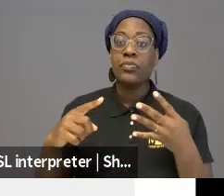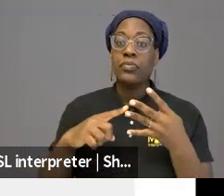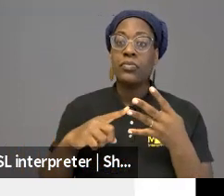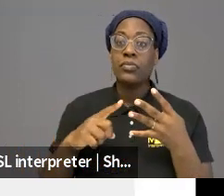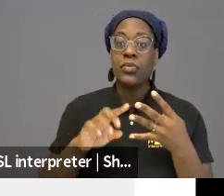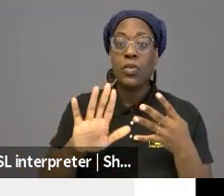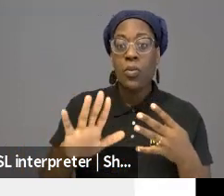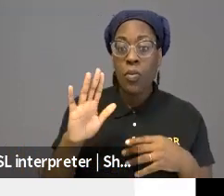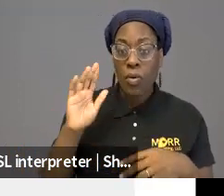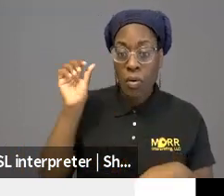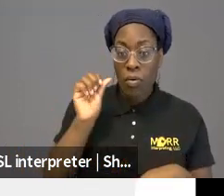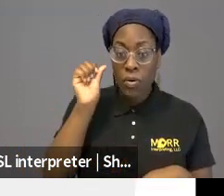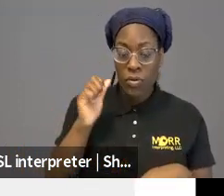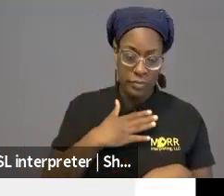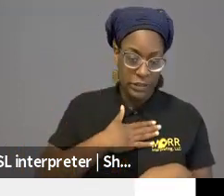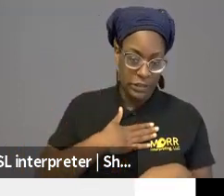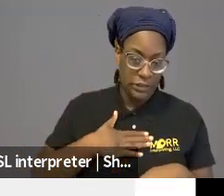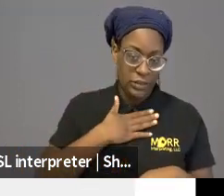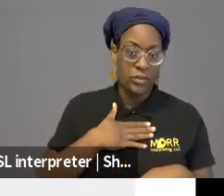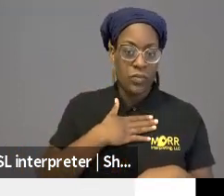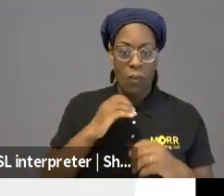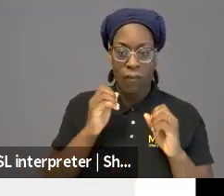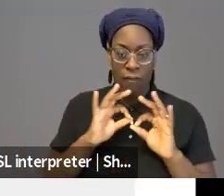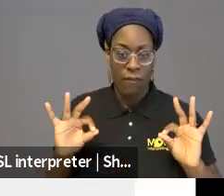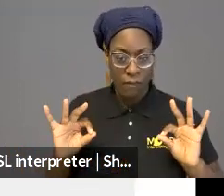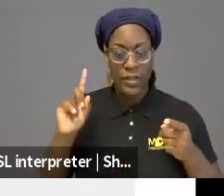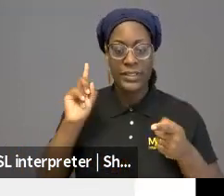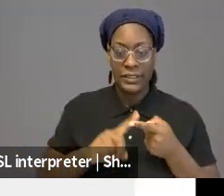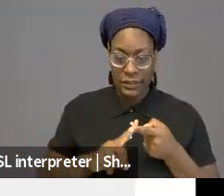However, please feel free to post comments and questions to the chat and anytime we